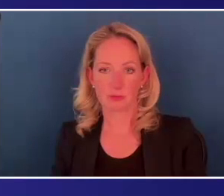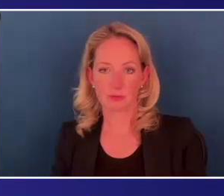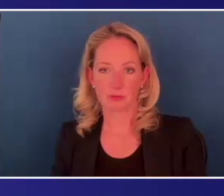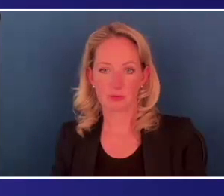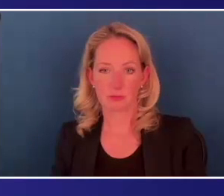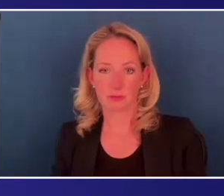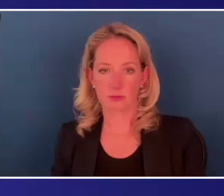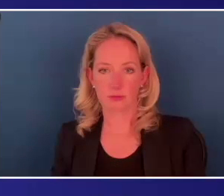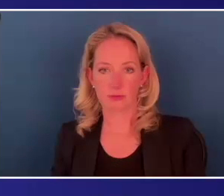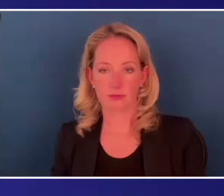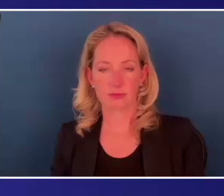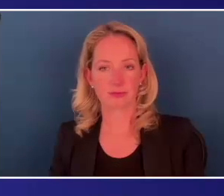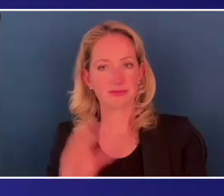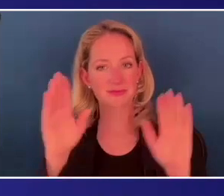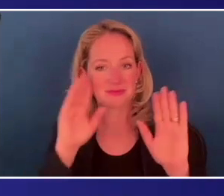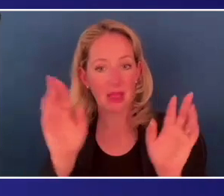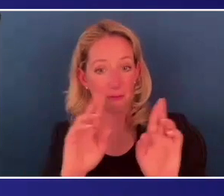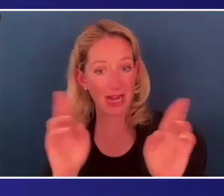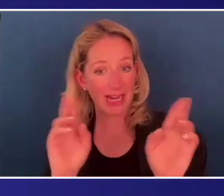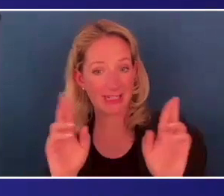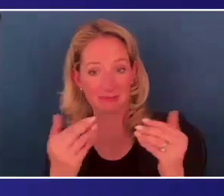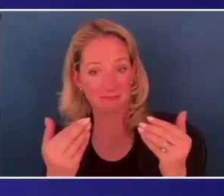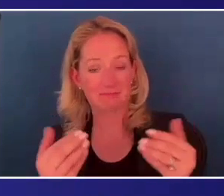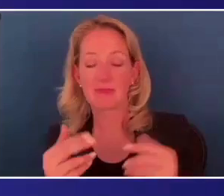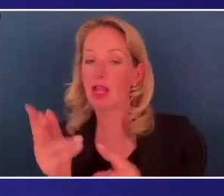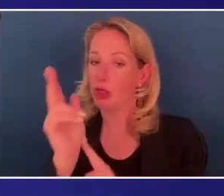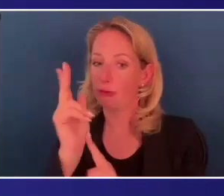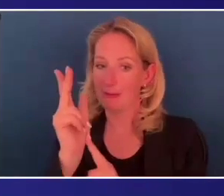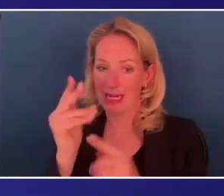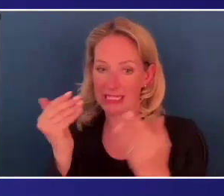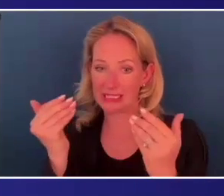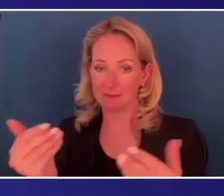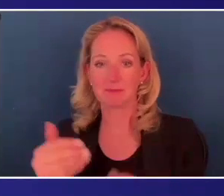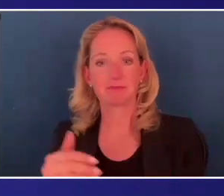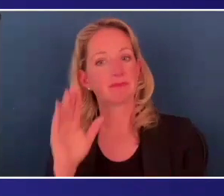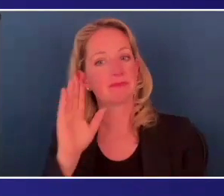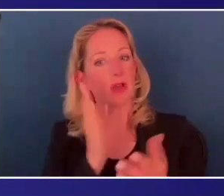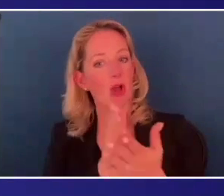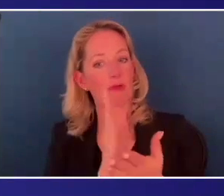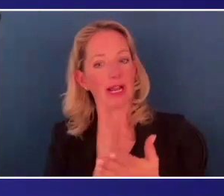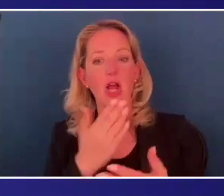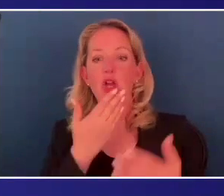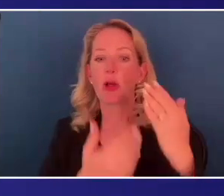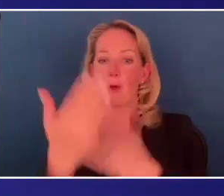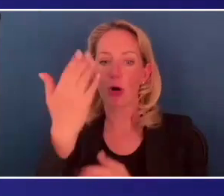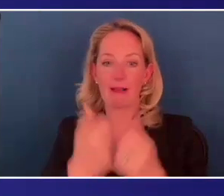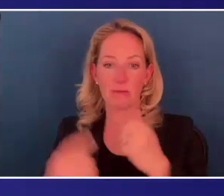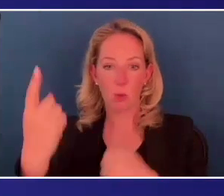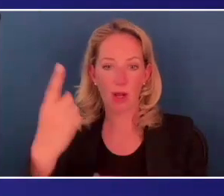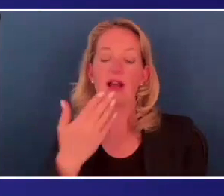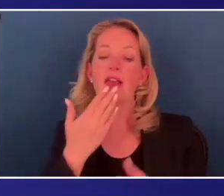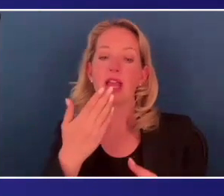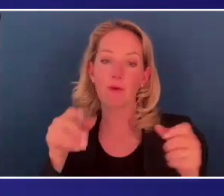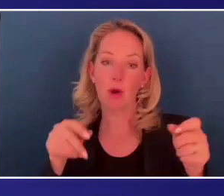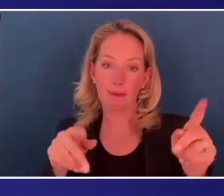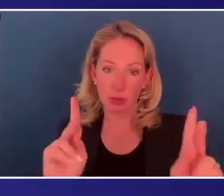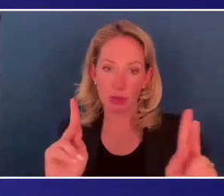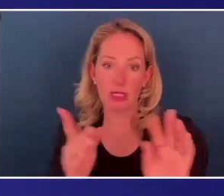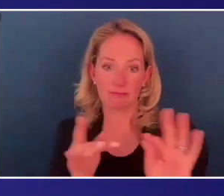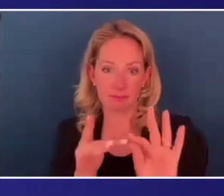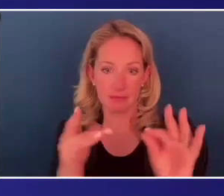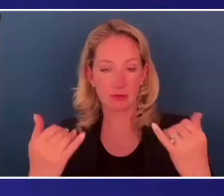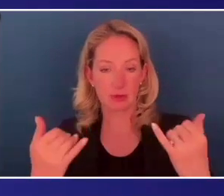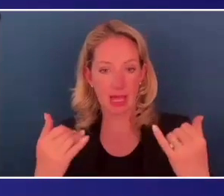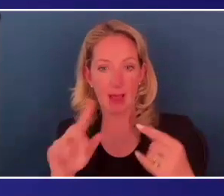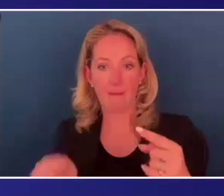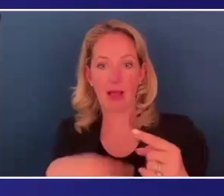Alright, I am ready whenever you guys are. 3ÿmin, please. Good morning everyone and thank you for this opportunity to speak to you all about this important topic.